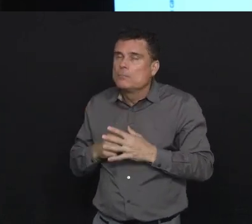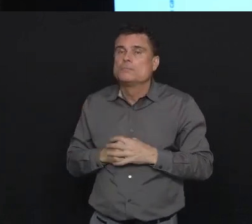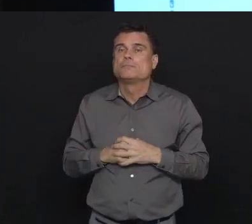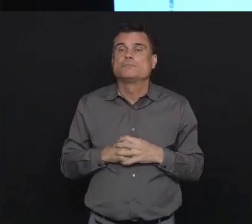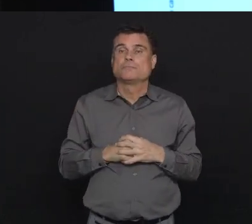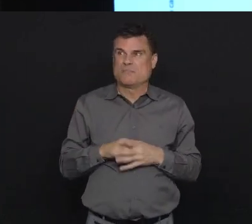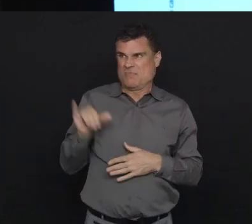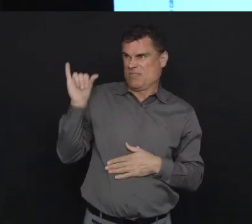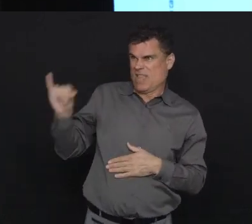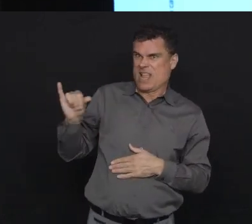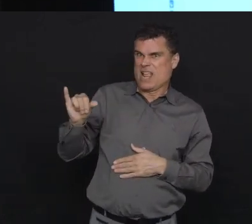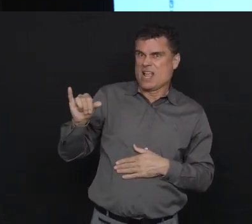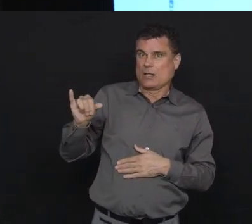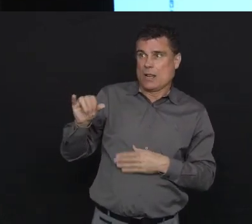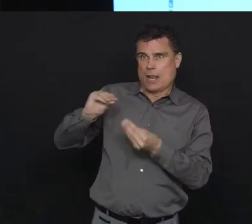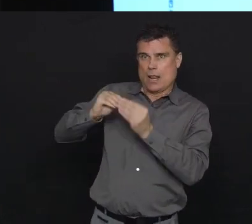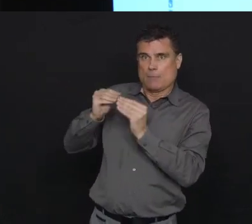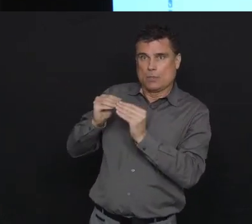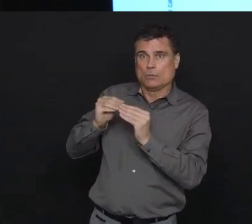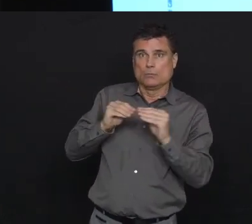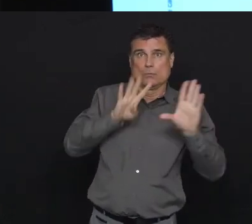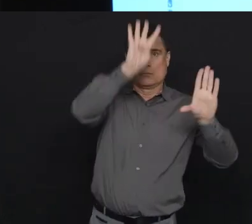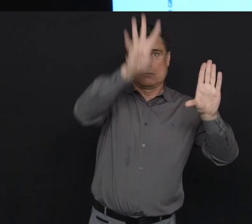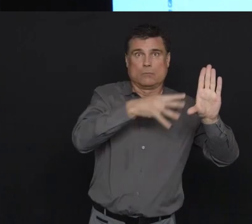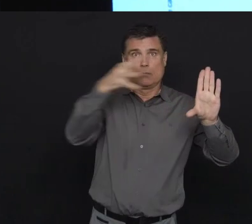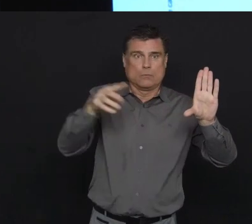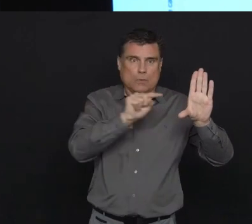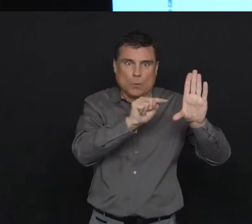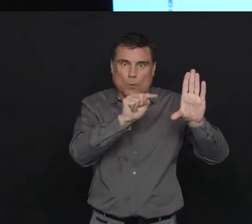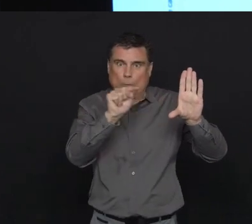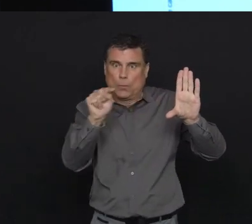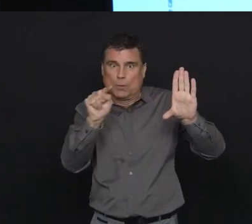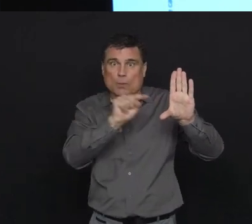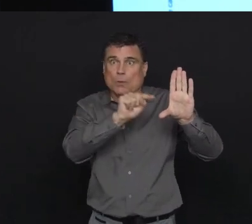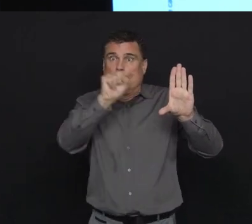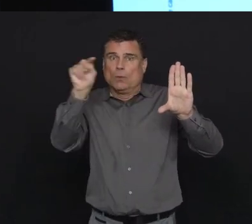This is based on cumulative cases. Our